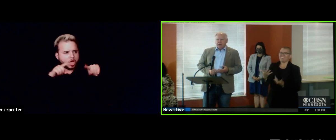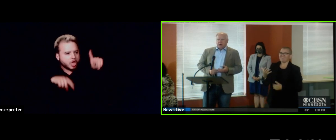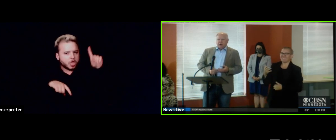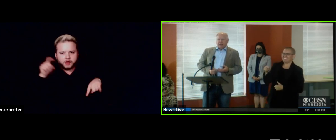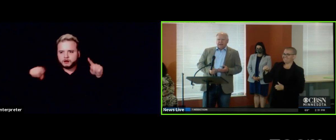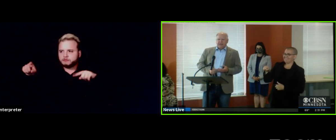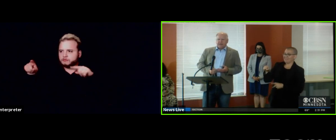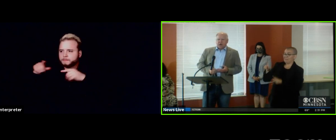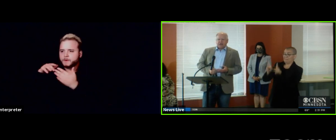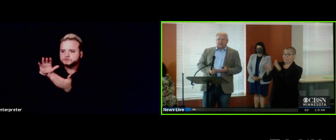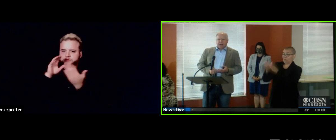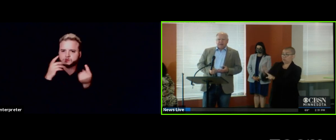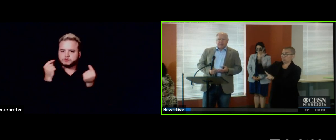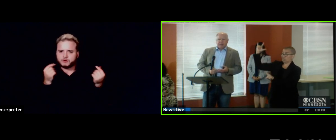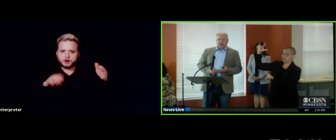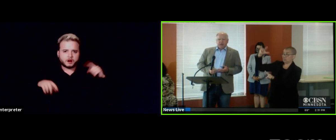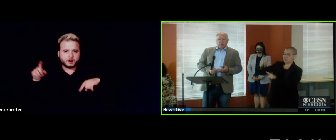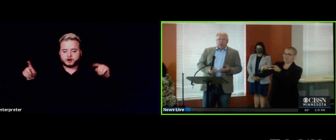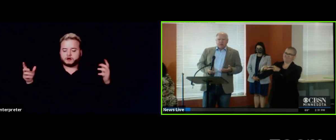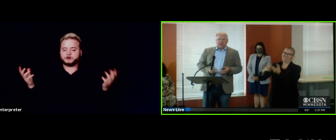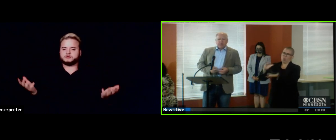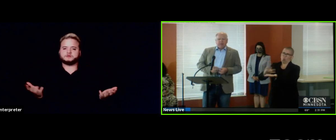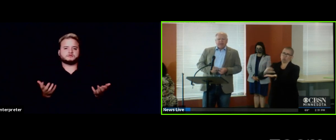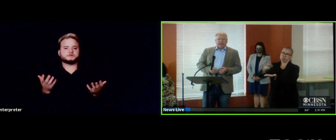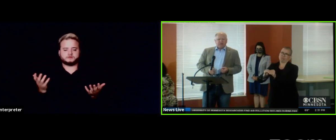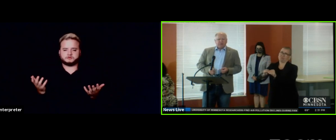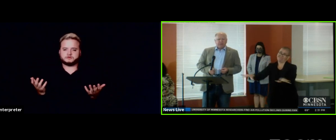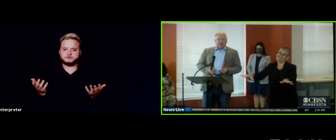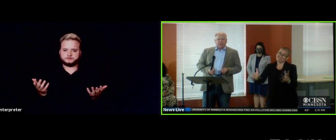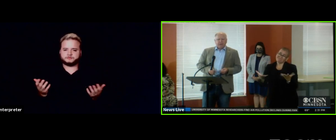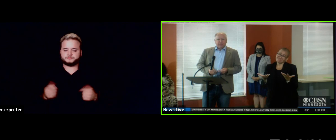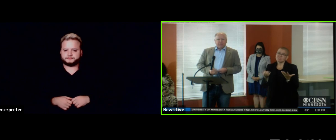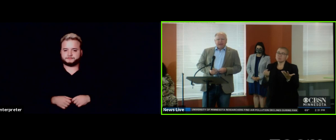are in the talks around what we do about making sure people comply with masks.